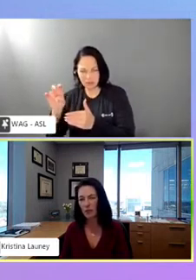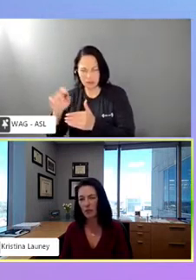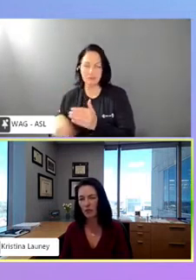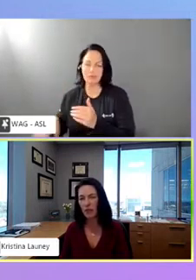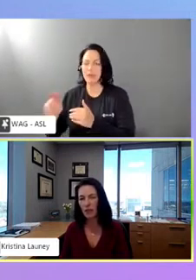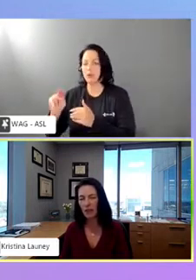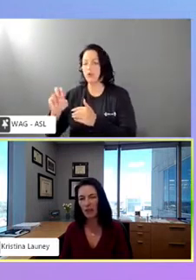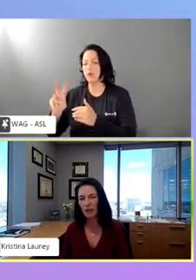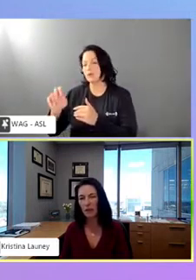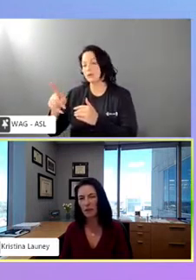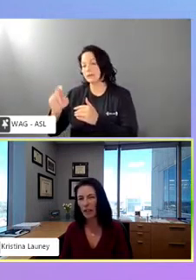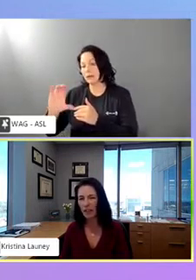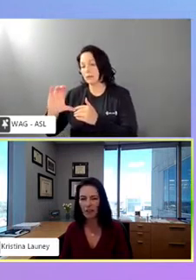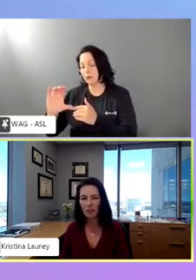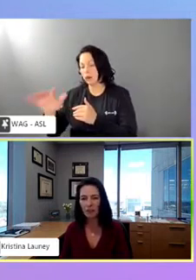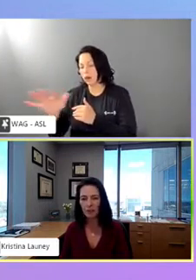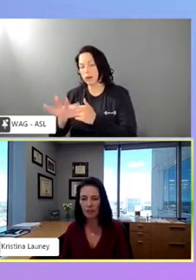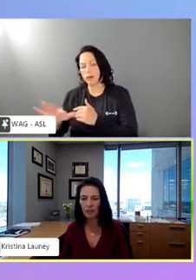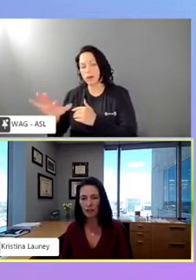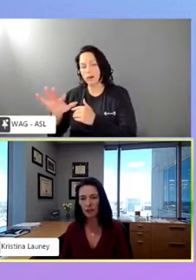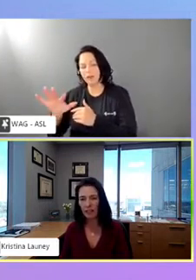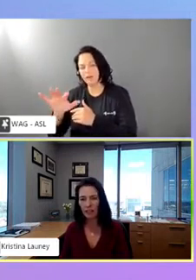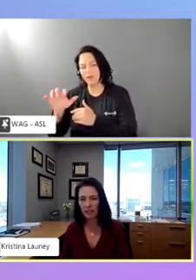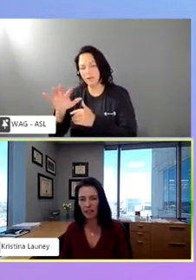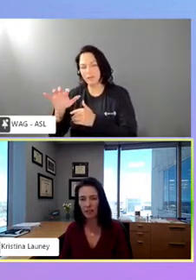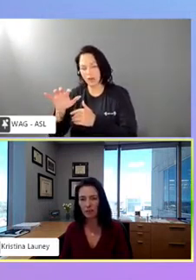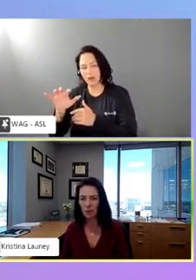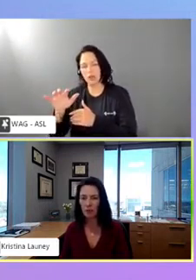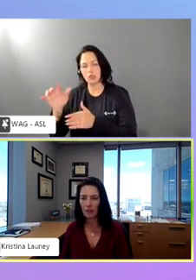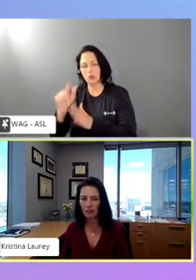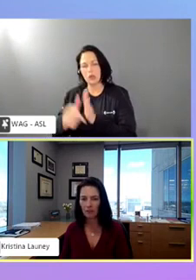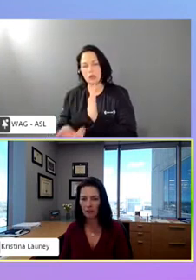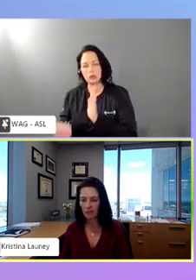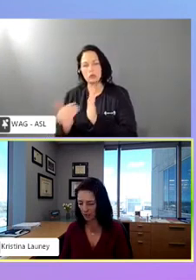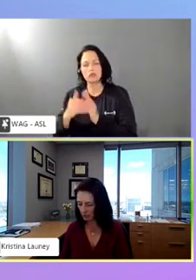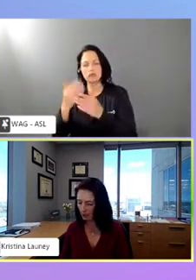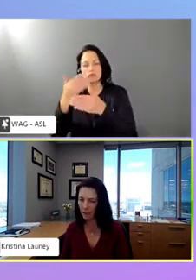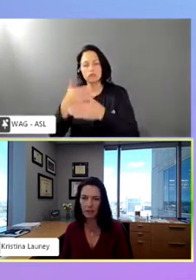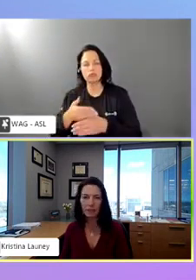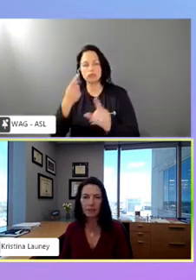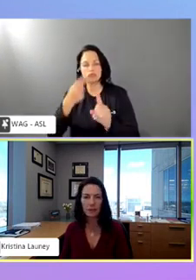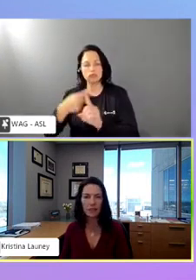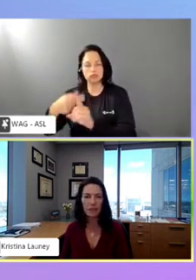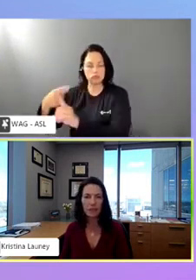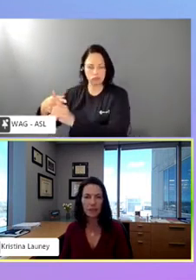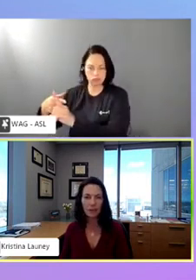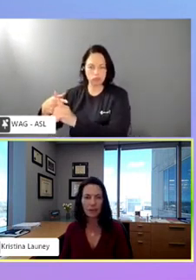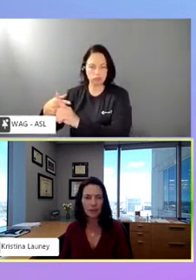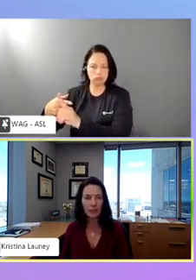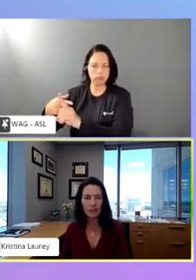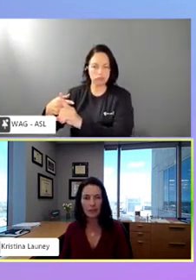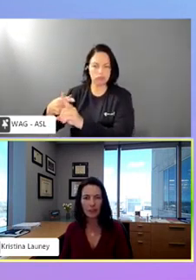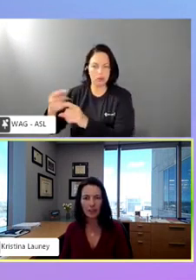then July through October, we were between 6 and 700, and December and November we did